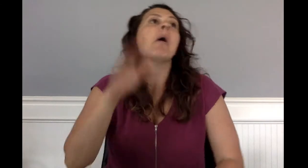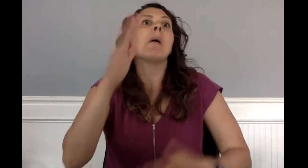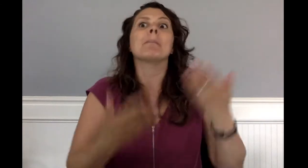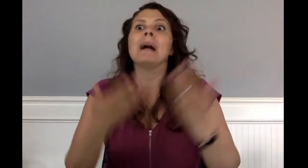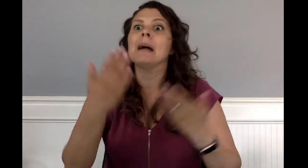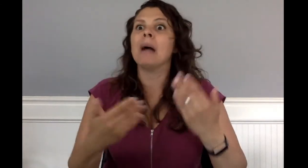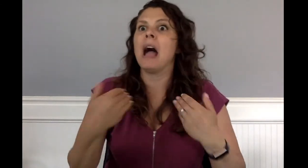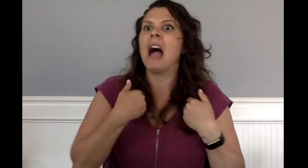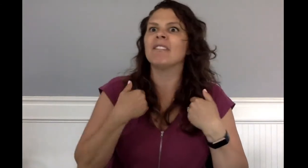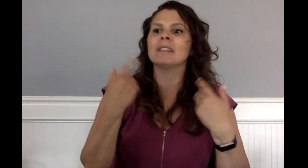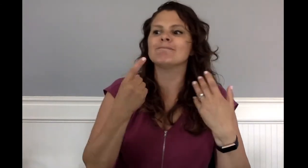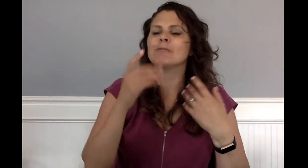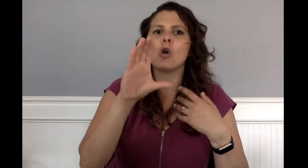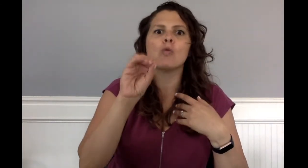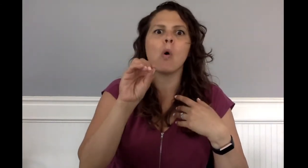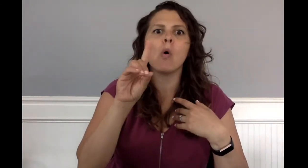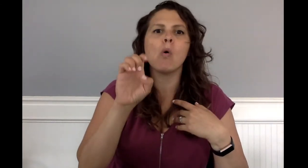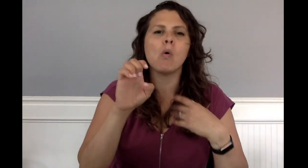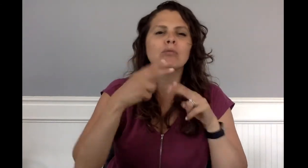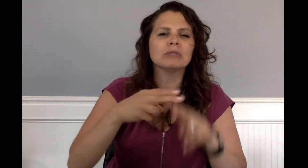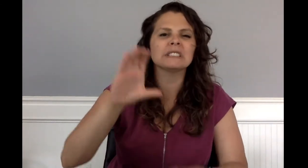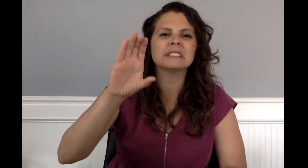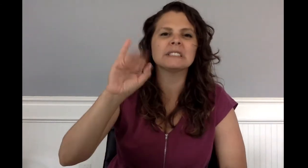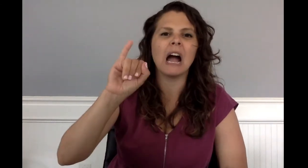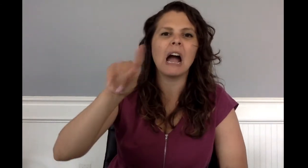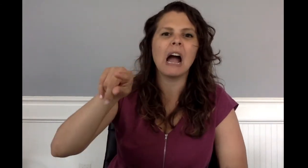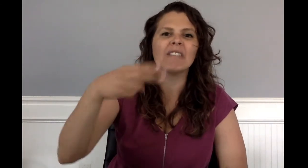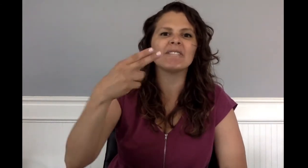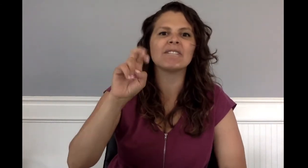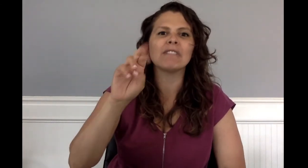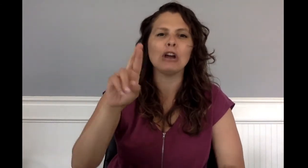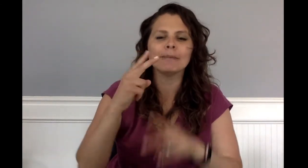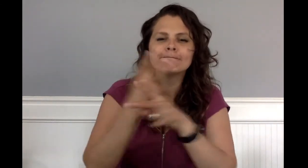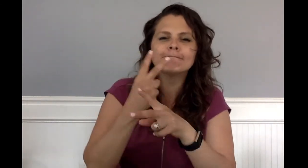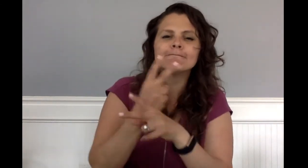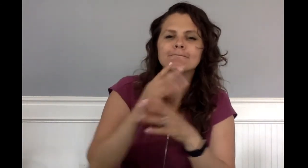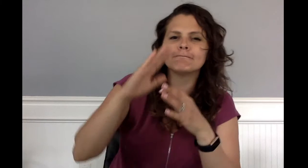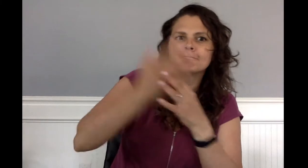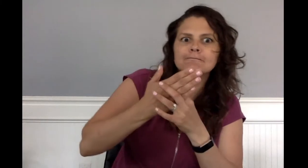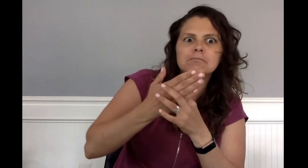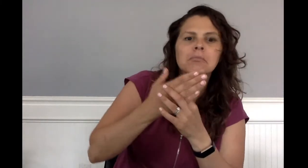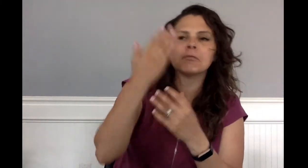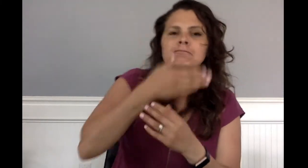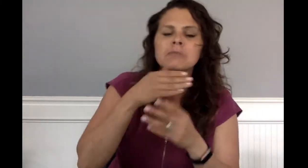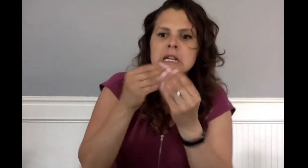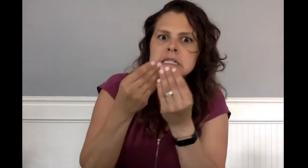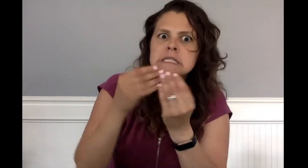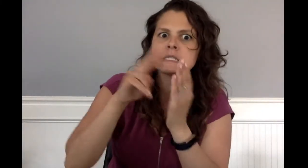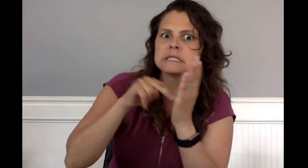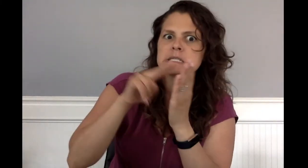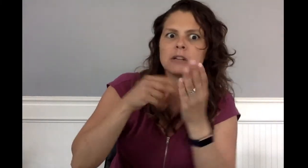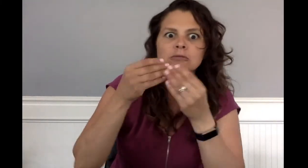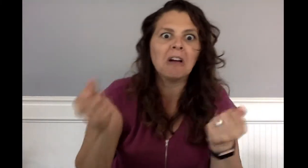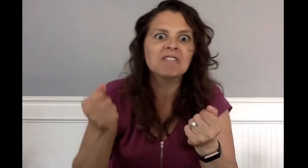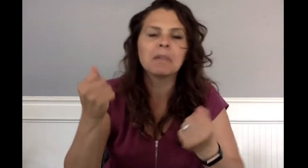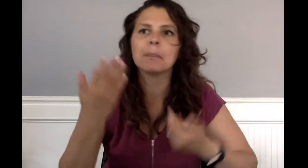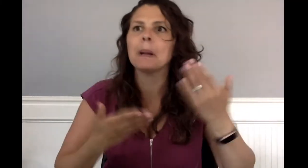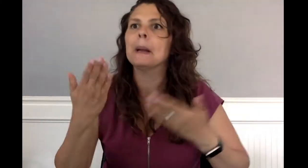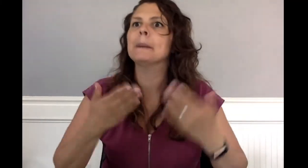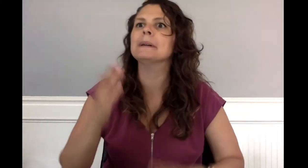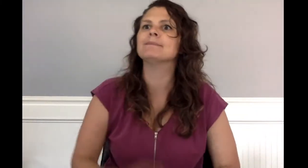Or maybe there’s a cipher in a book.